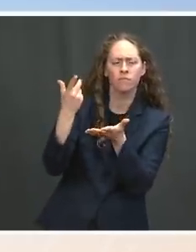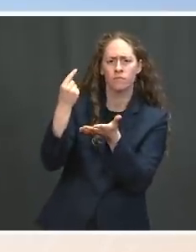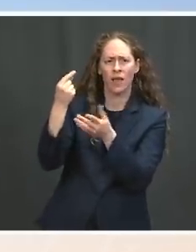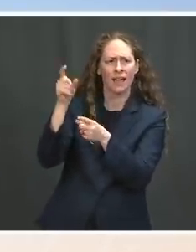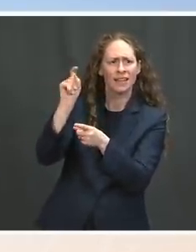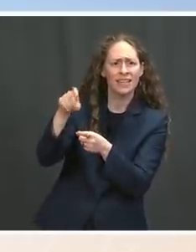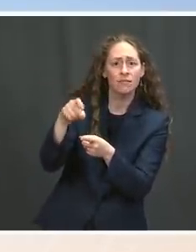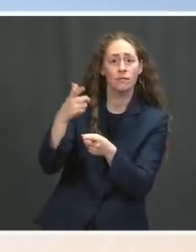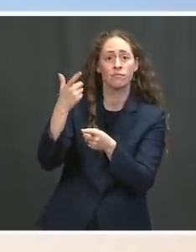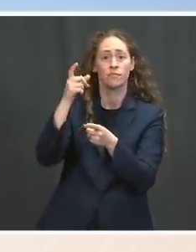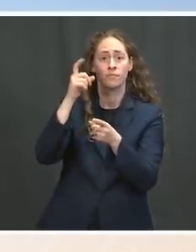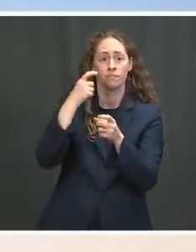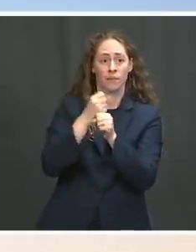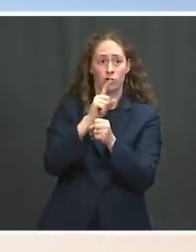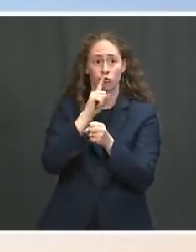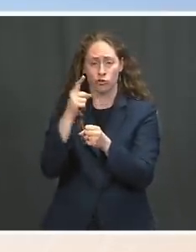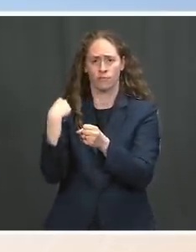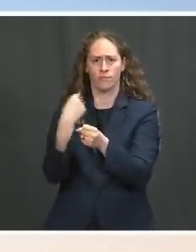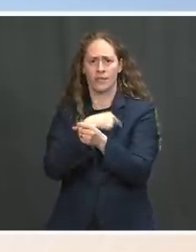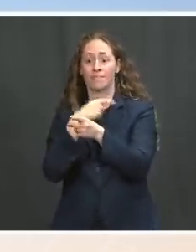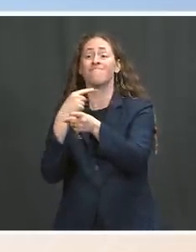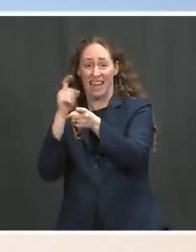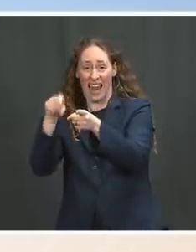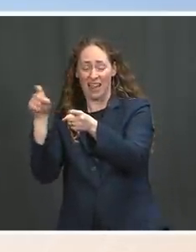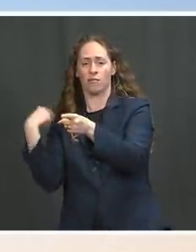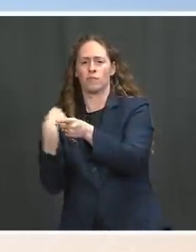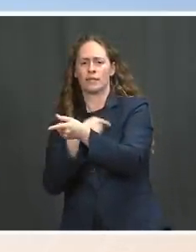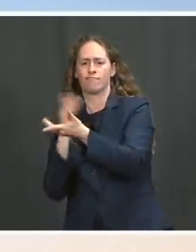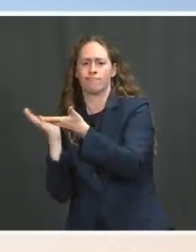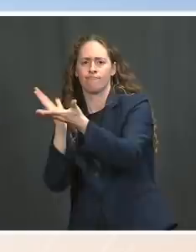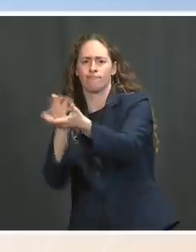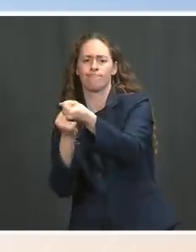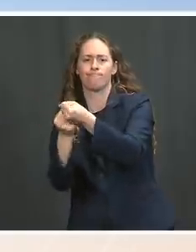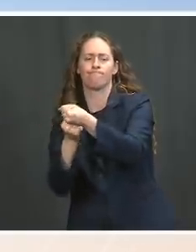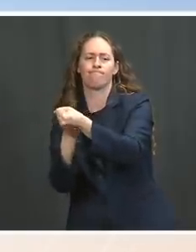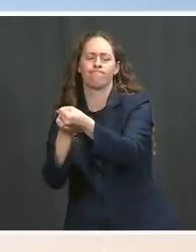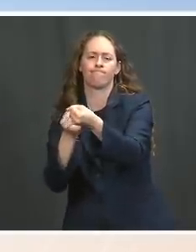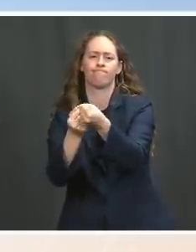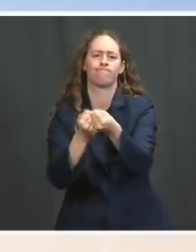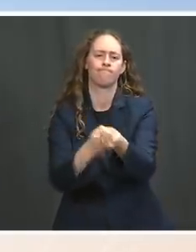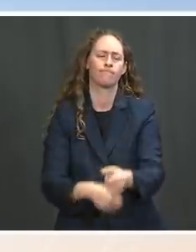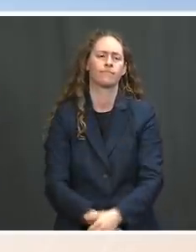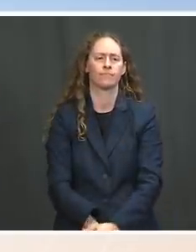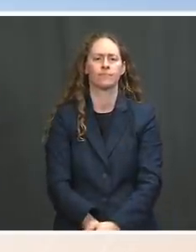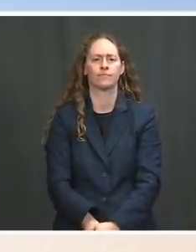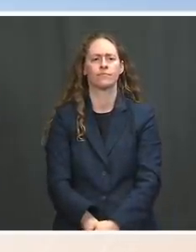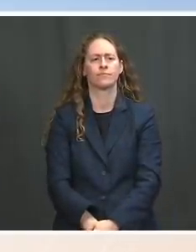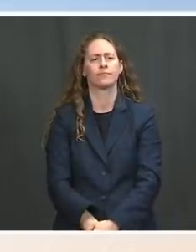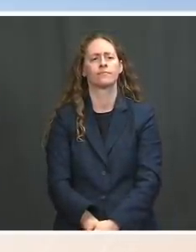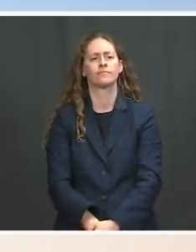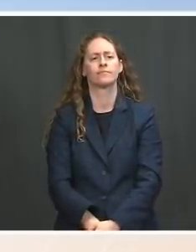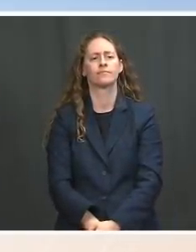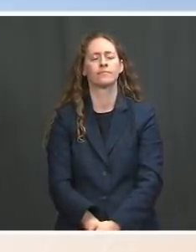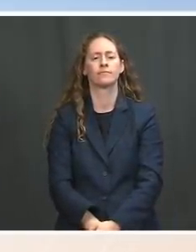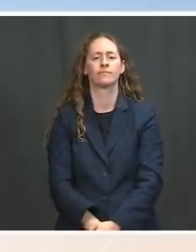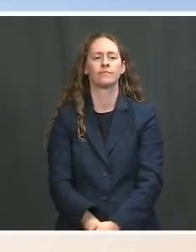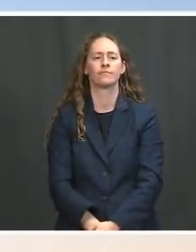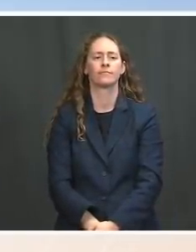For our part in Transportation, the Department has been working across our different modes of transportation to help make sure that fuel can get to the communities